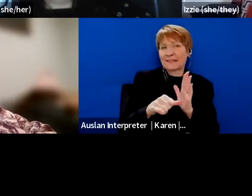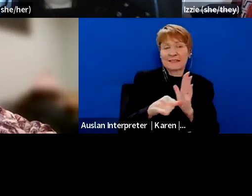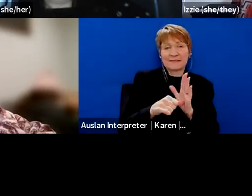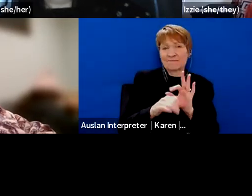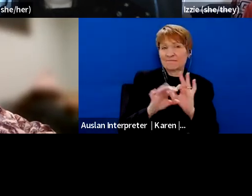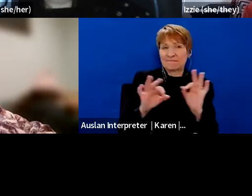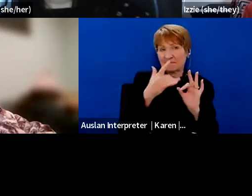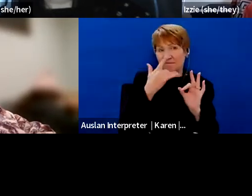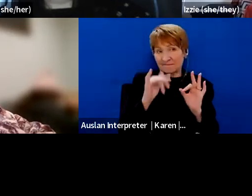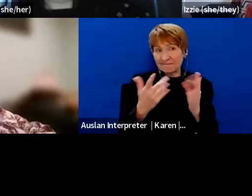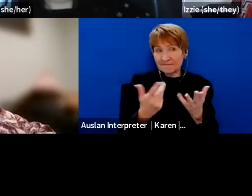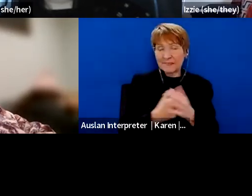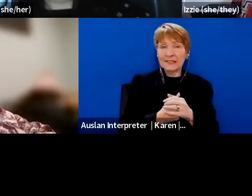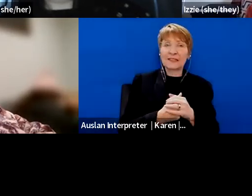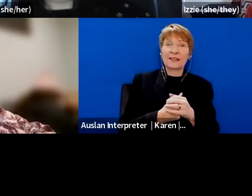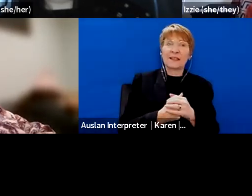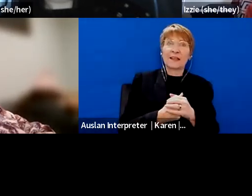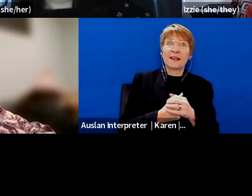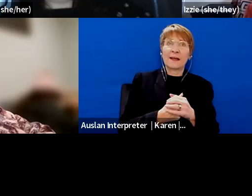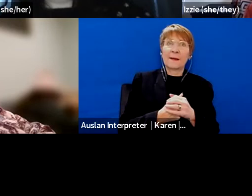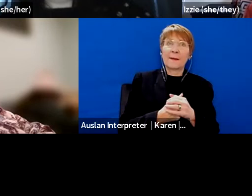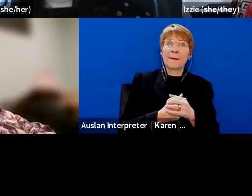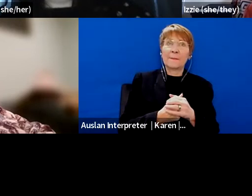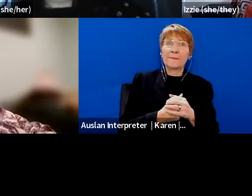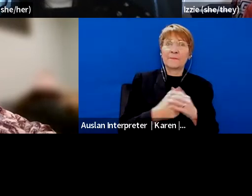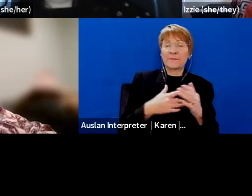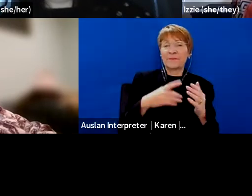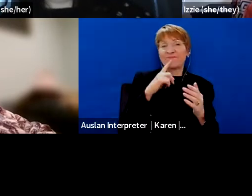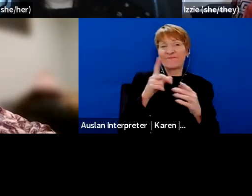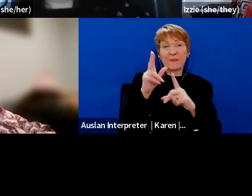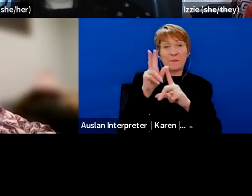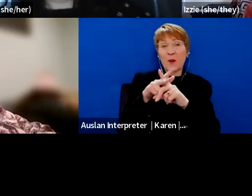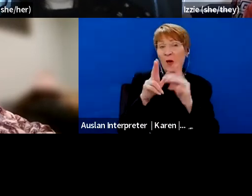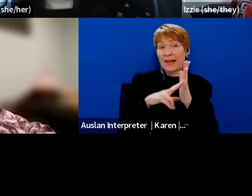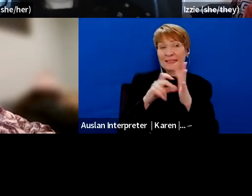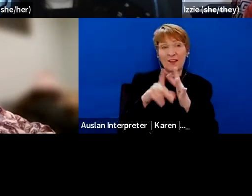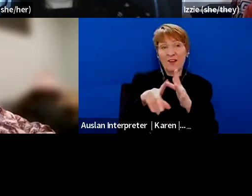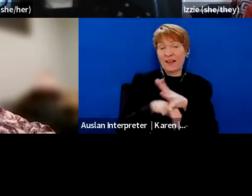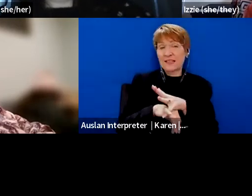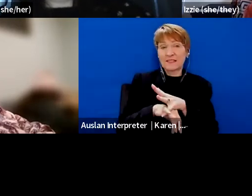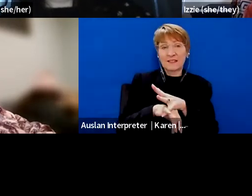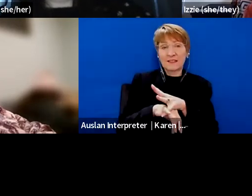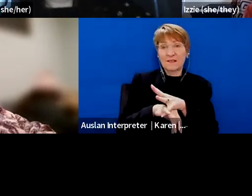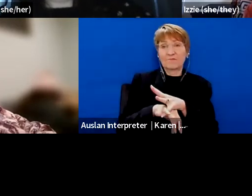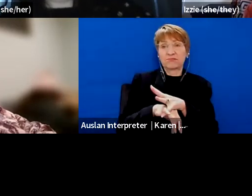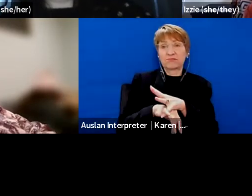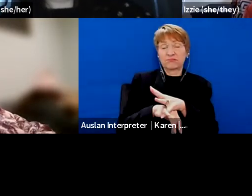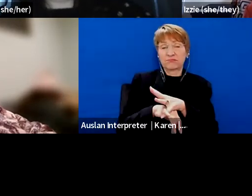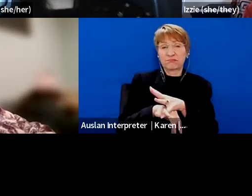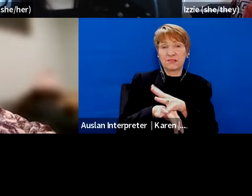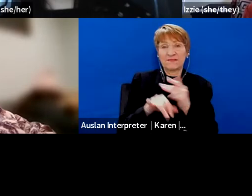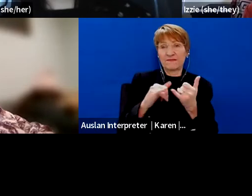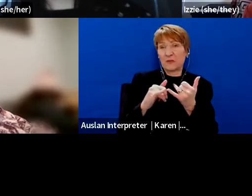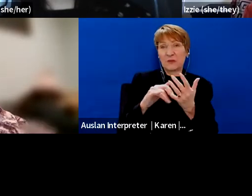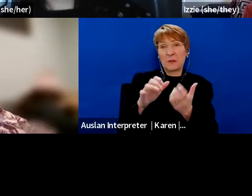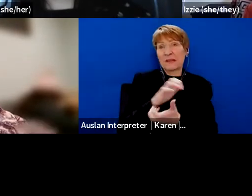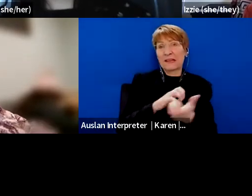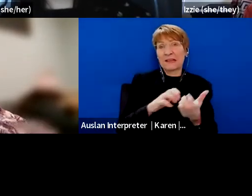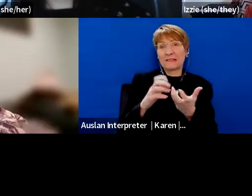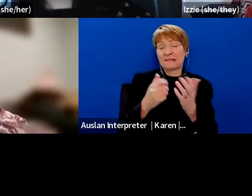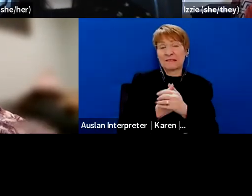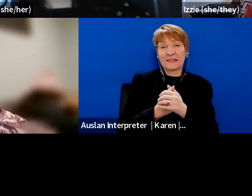Unfortunately, and I do just want to acknowledge that you know, applying for India is is its whole own complicated mess.